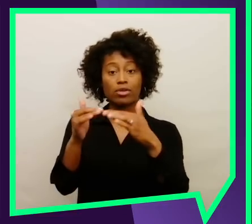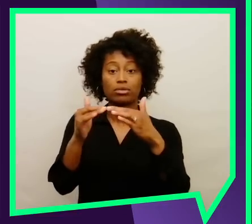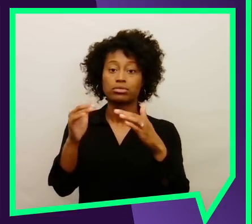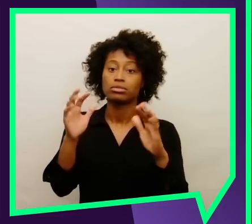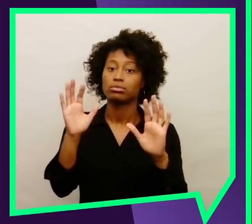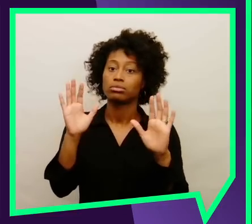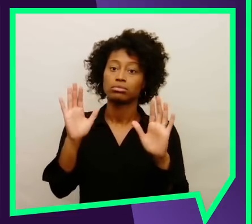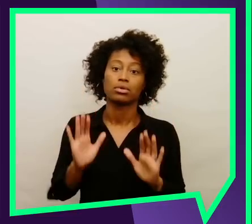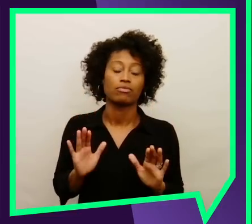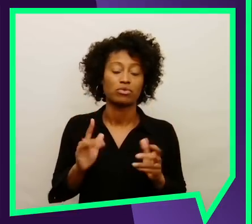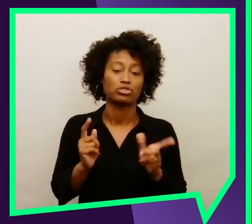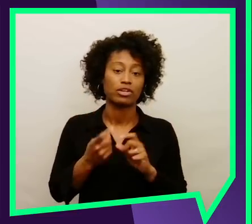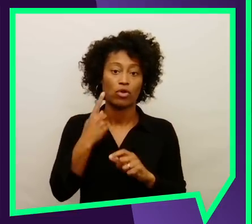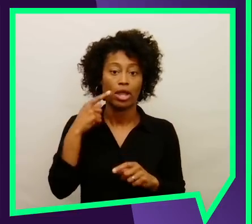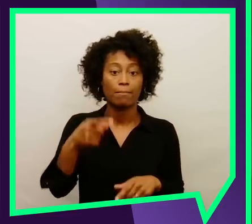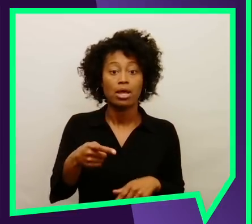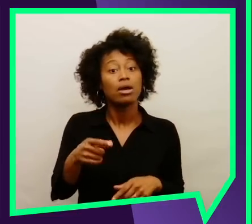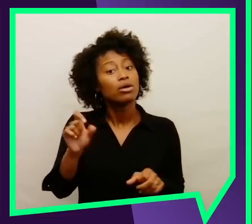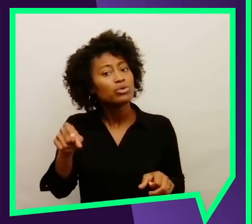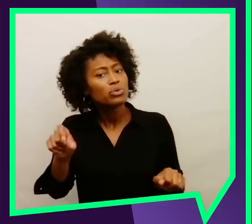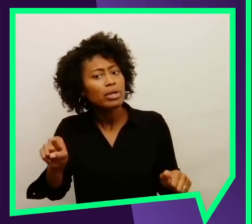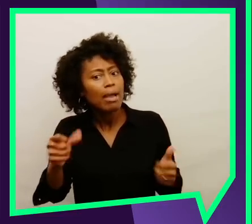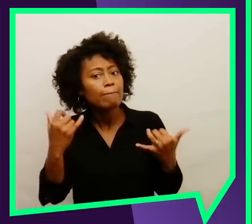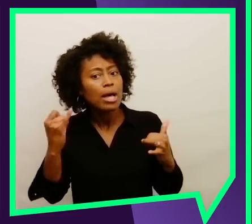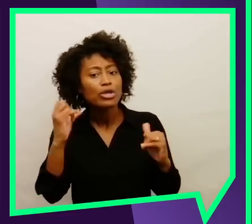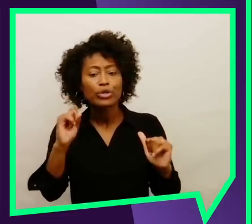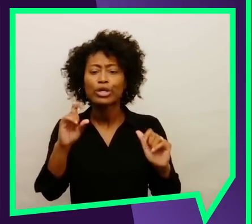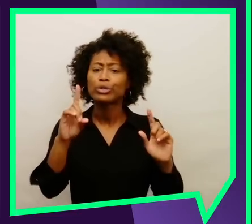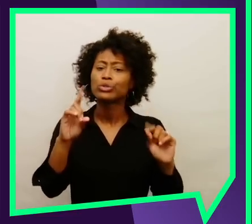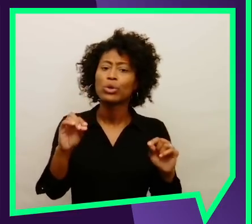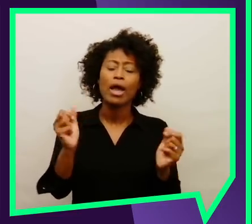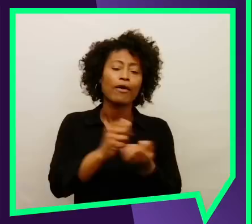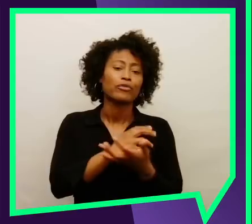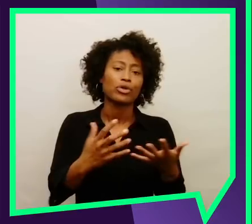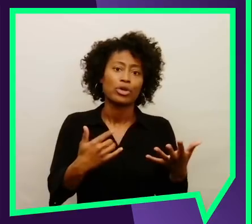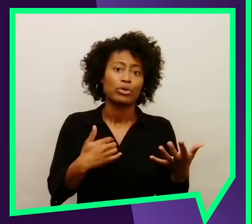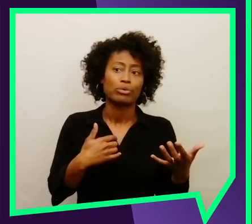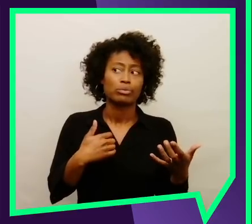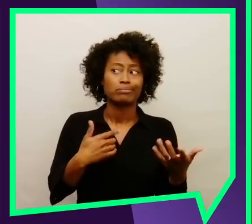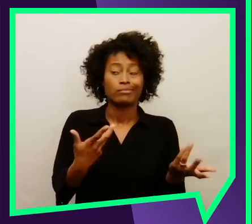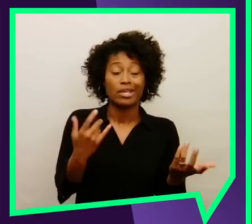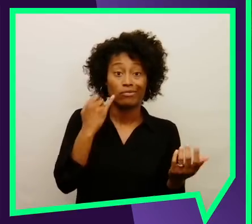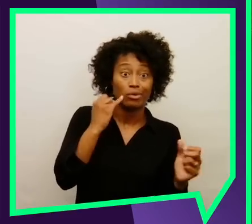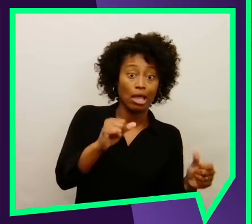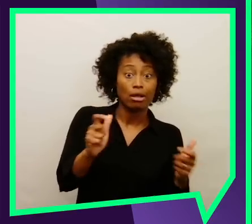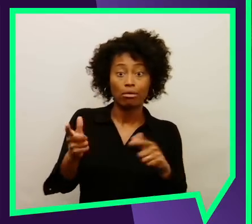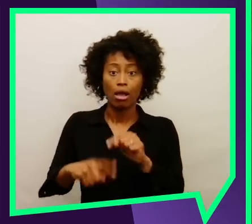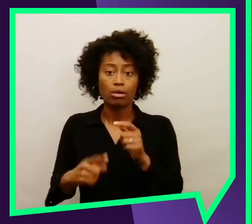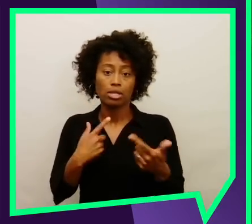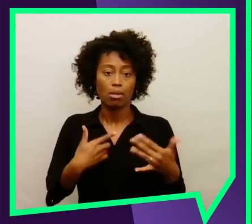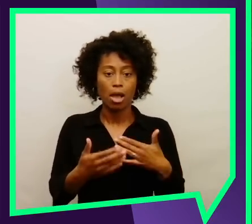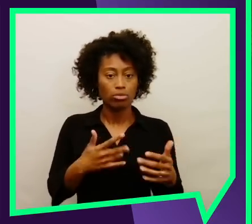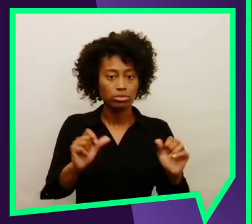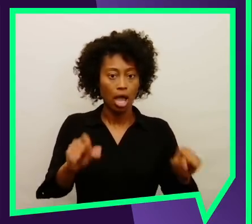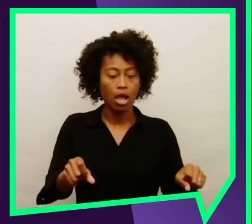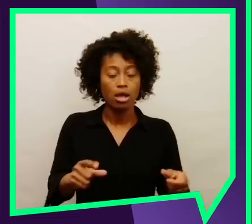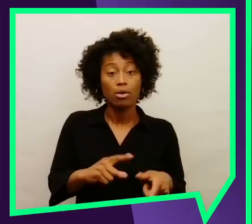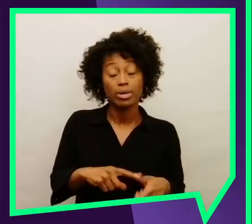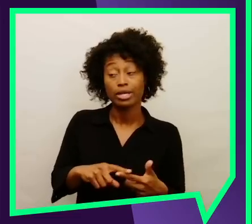then he can control the rest. Having the Joystick levels playing field for him. Your character, he can fly.